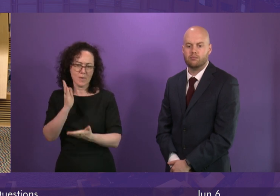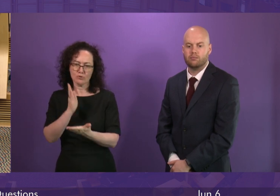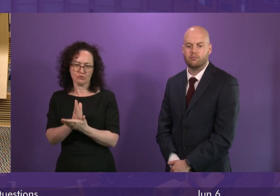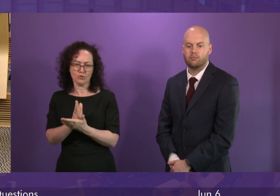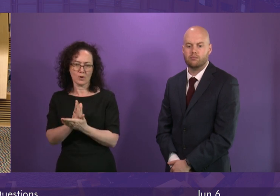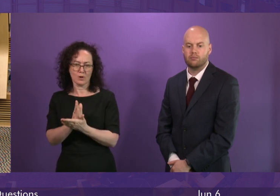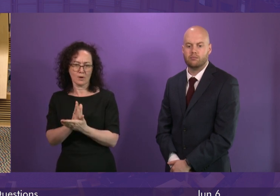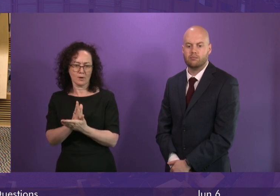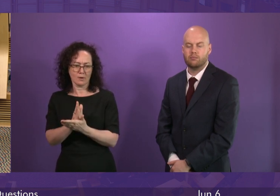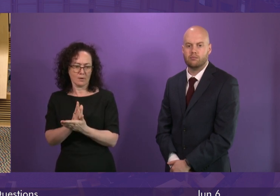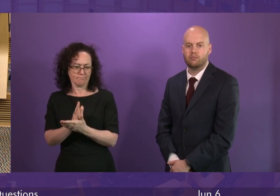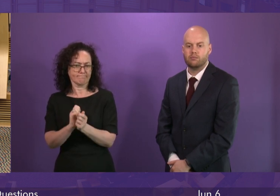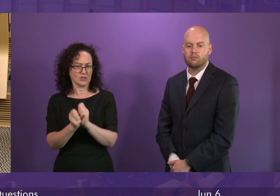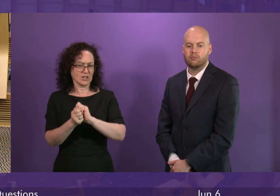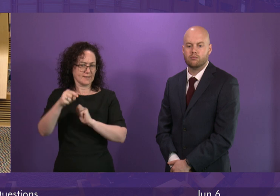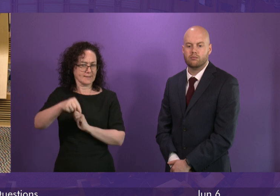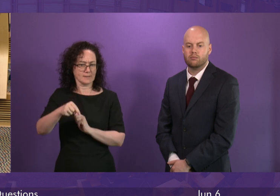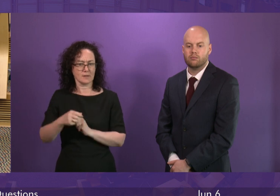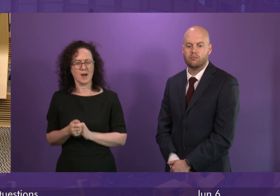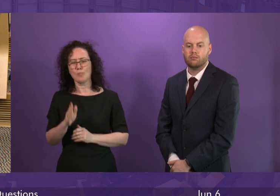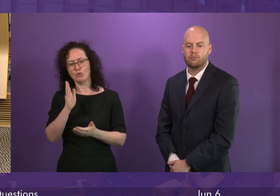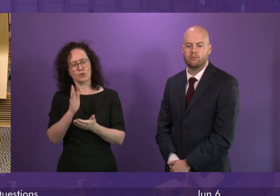in place. Individuals’ disabilities should present no barriers to their being able to